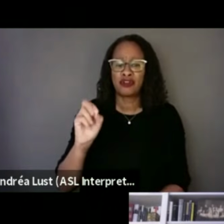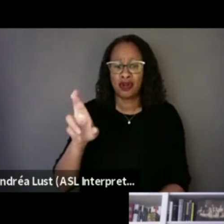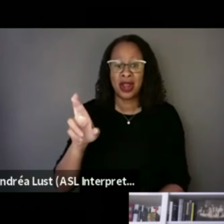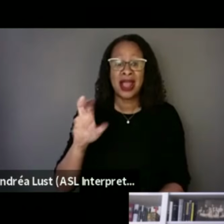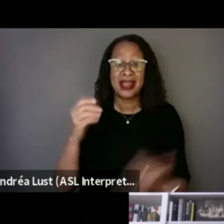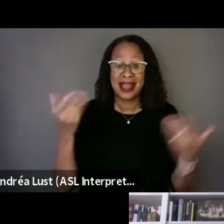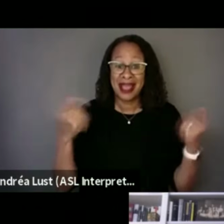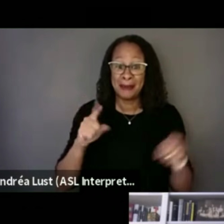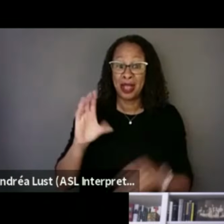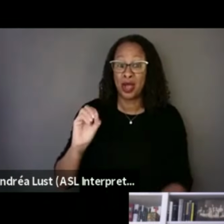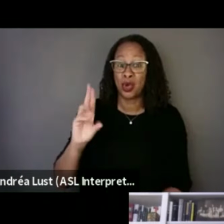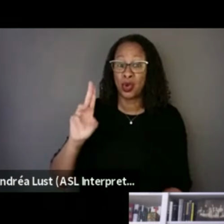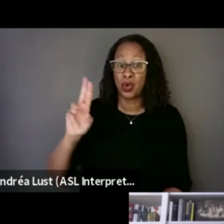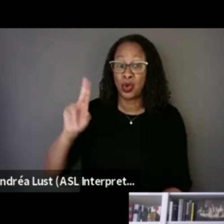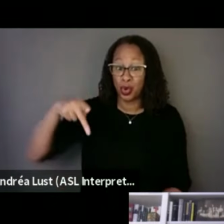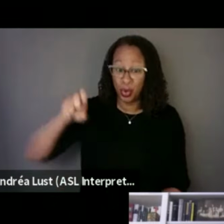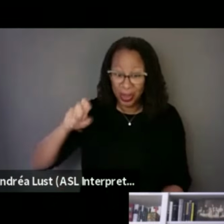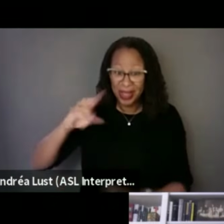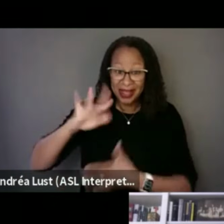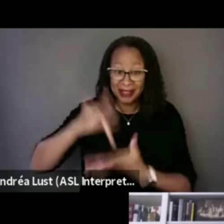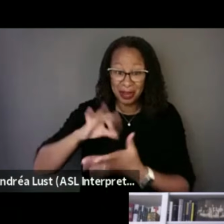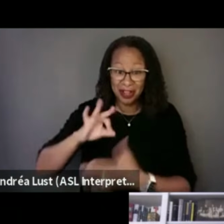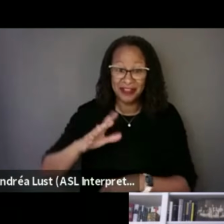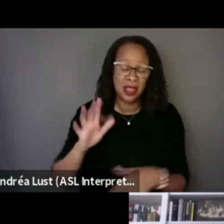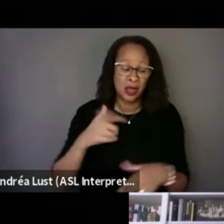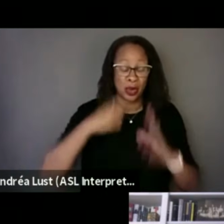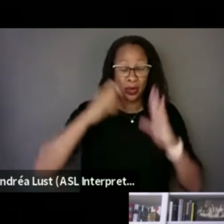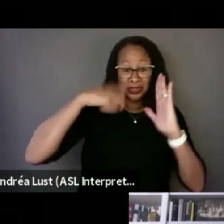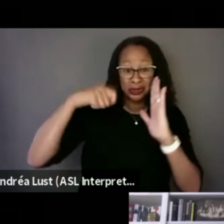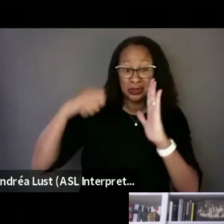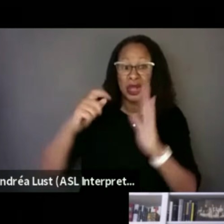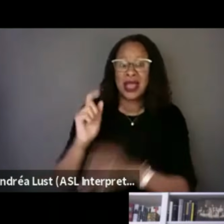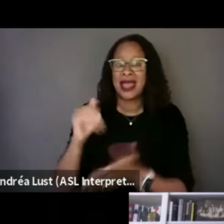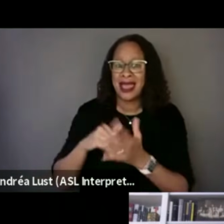So one day we were shooting at the palace where Rasputin was killed, and that was supposed